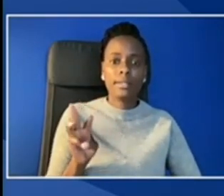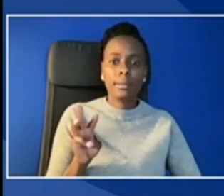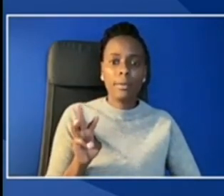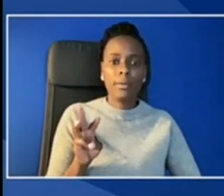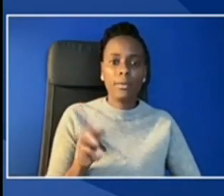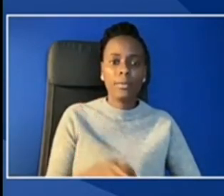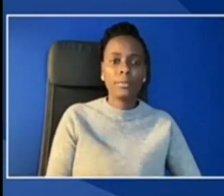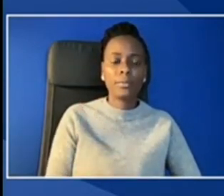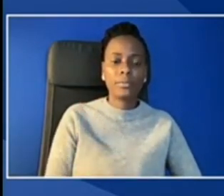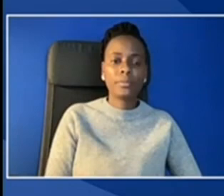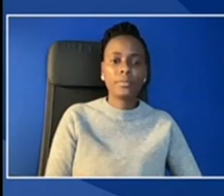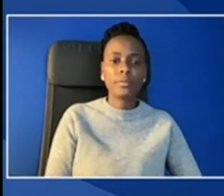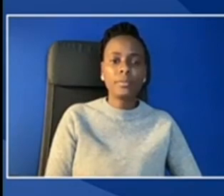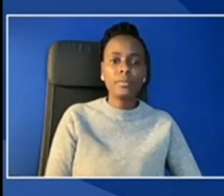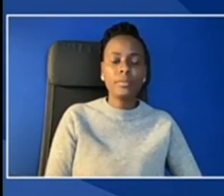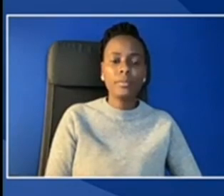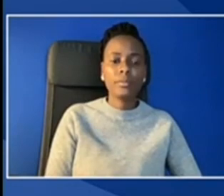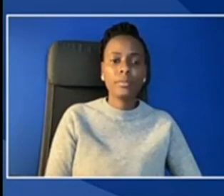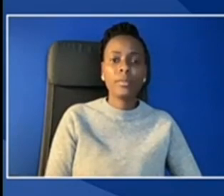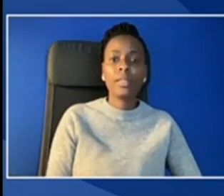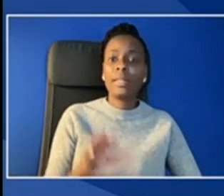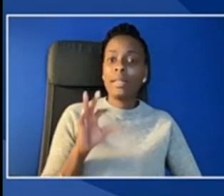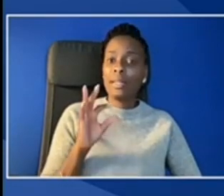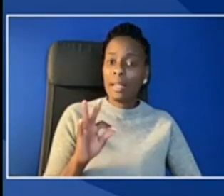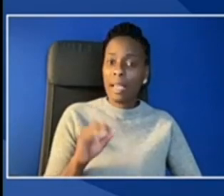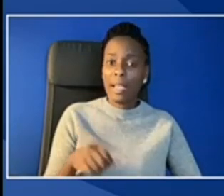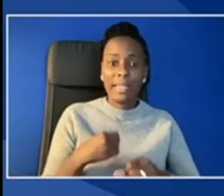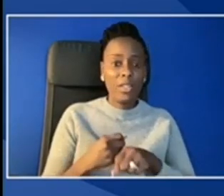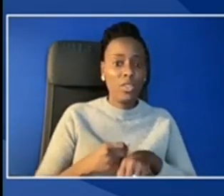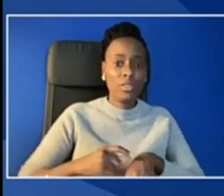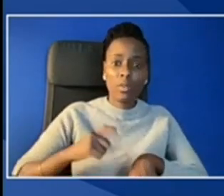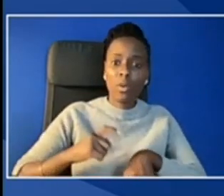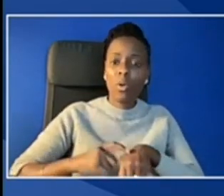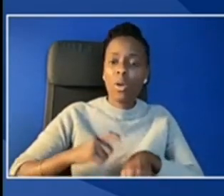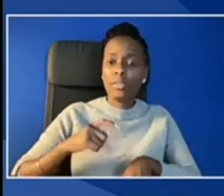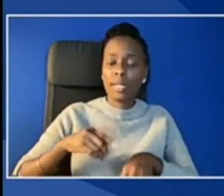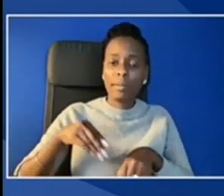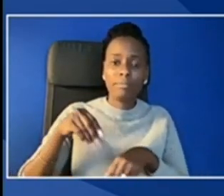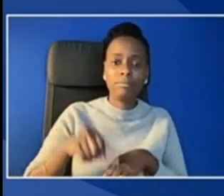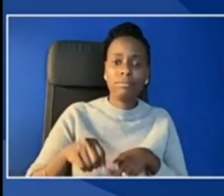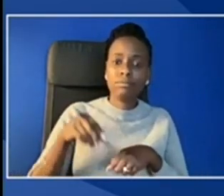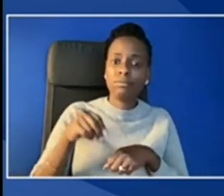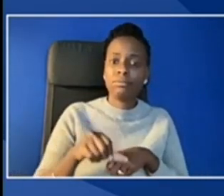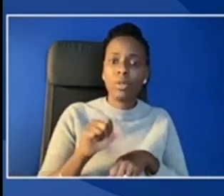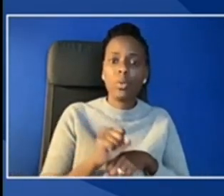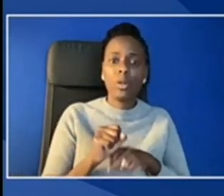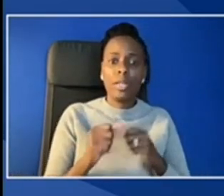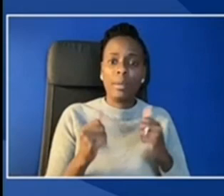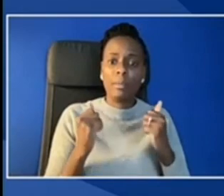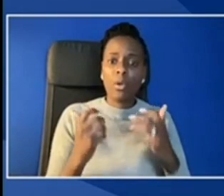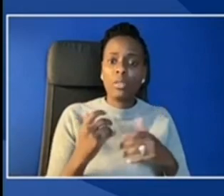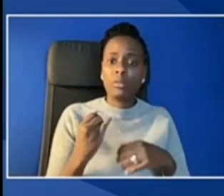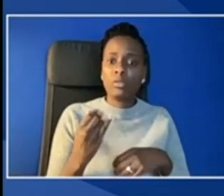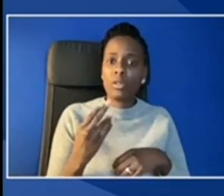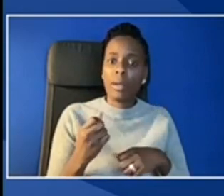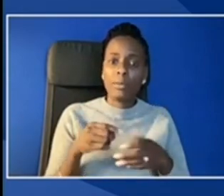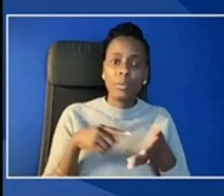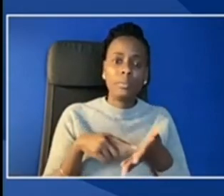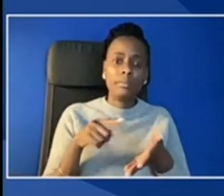And despite nine years of on-time payments, often working multiple jobs to make my payment on time, I now owe over